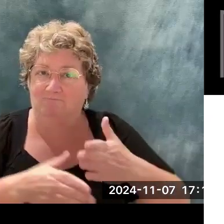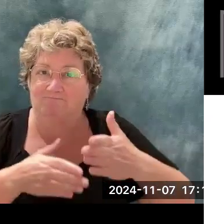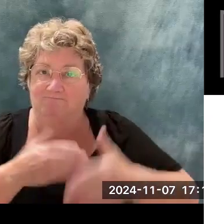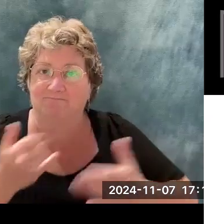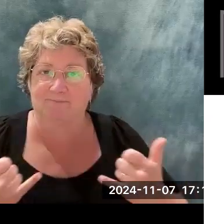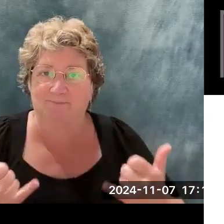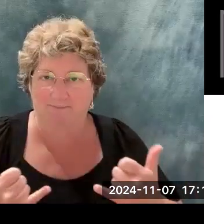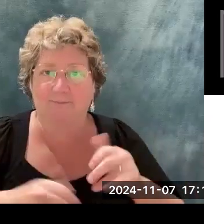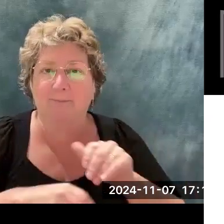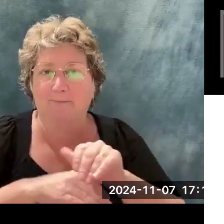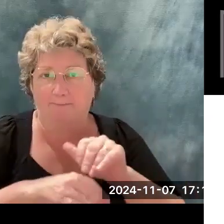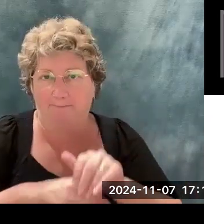Please share far and wide.